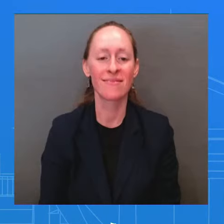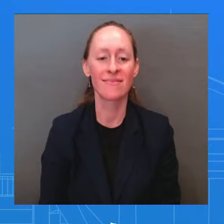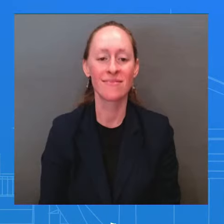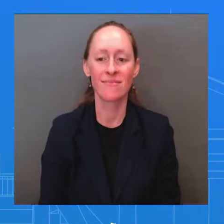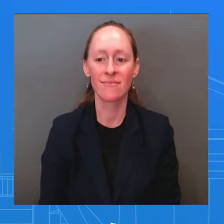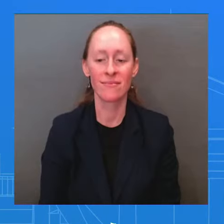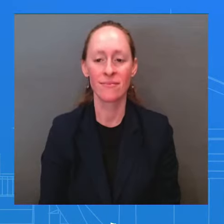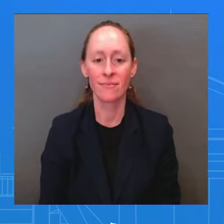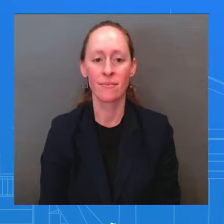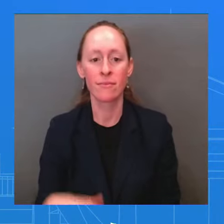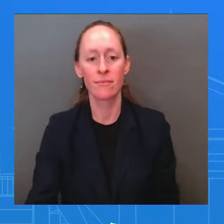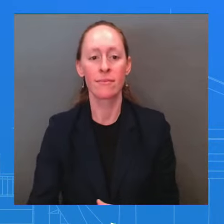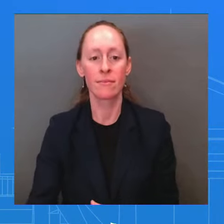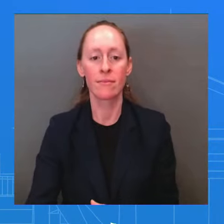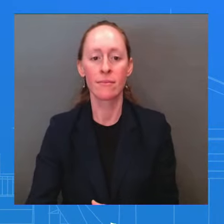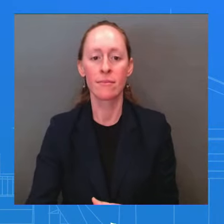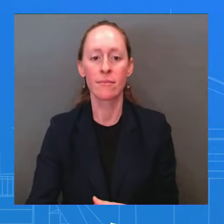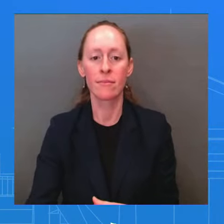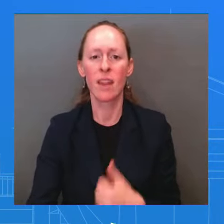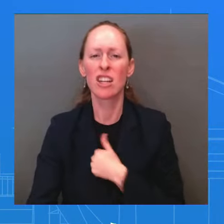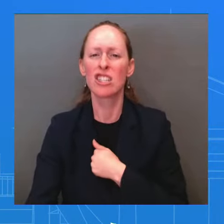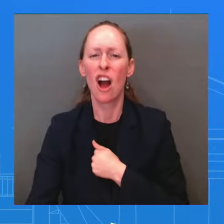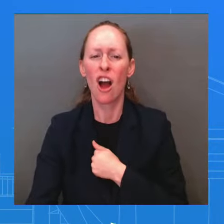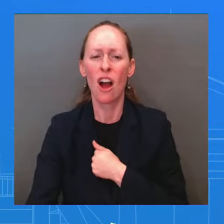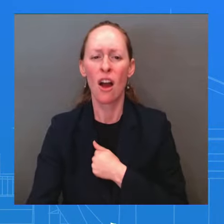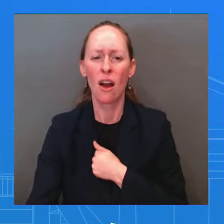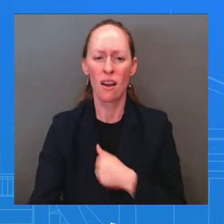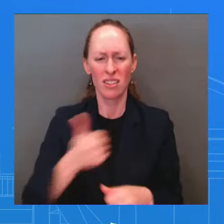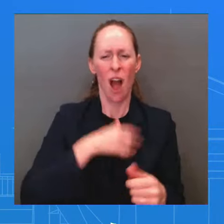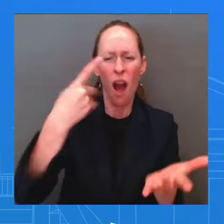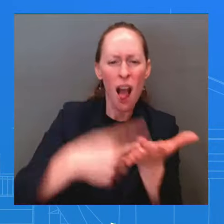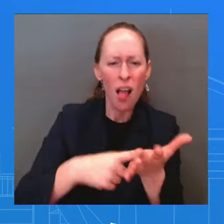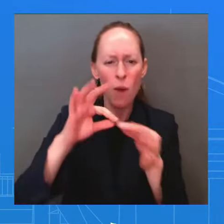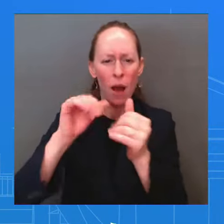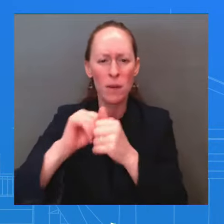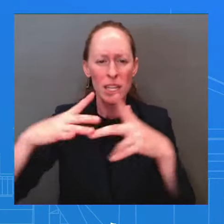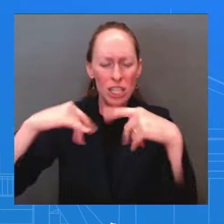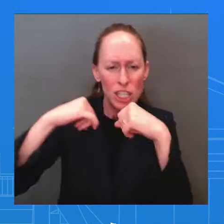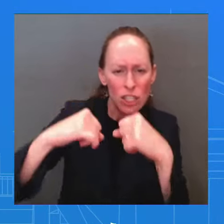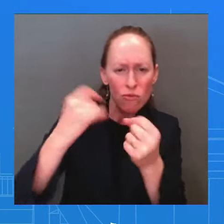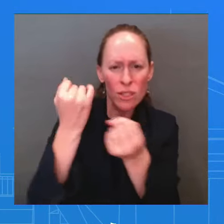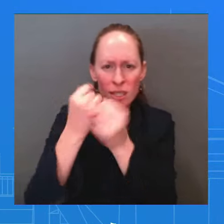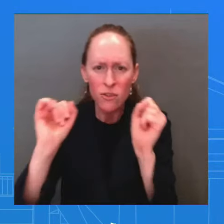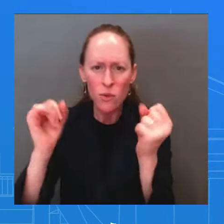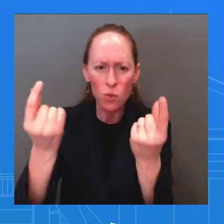Mr. Sullivan: Oh, I'm sorry. What was the Security Council question? The Press: On the Security Council, will President Biden and President Zelenskyy attend? Mr. Sullivan: We don't currently have plans